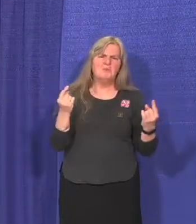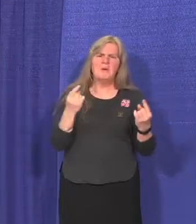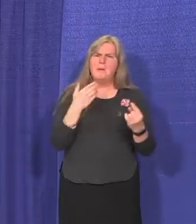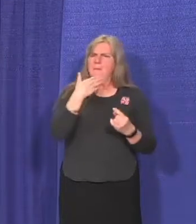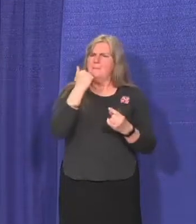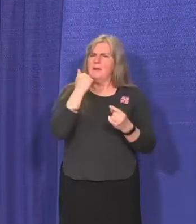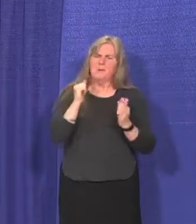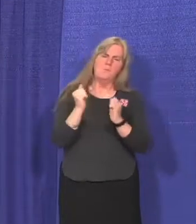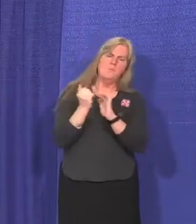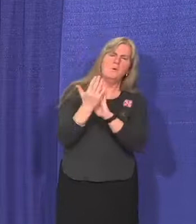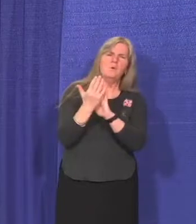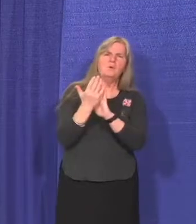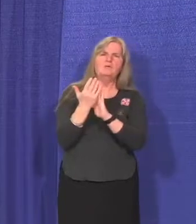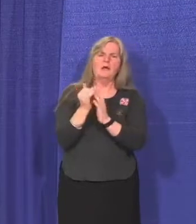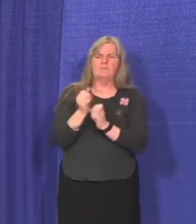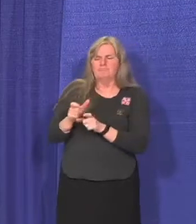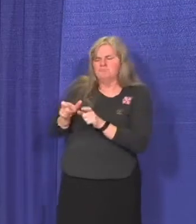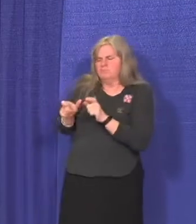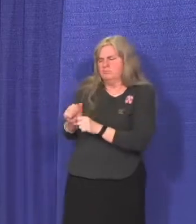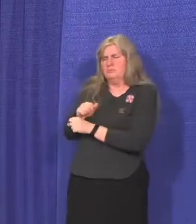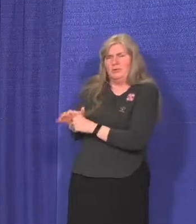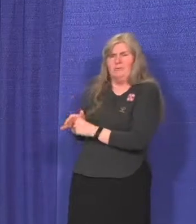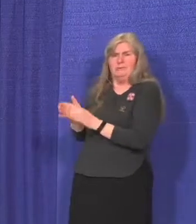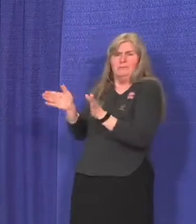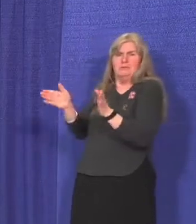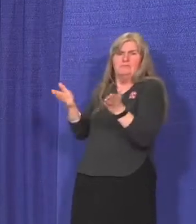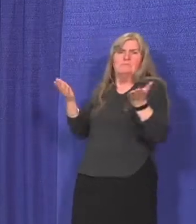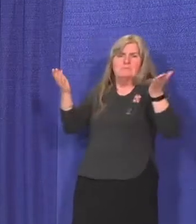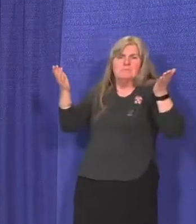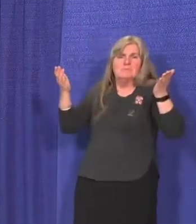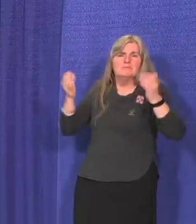vaccines will be available as we get the rest of the age